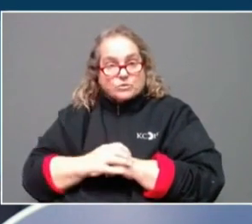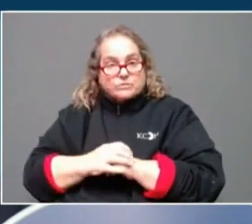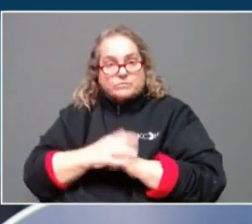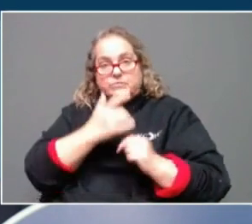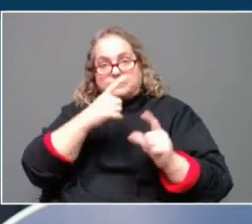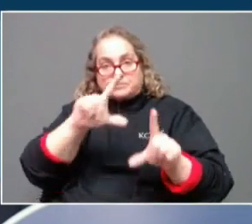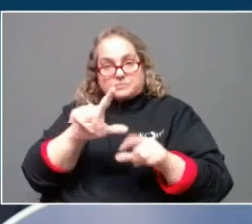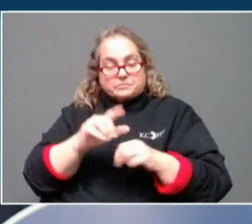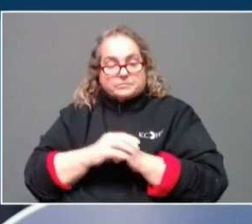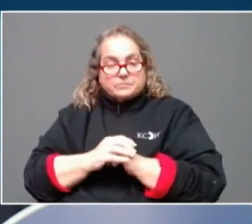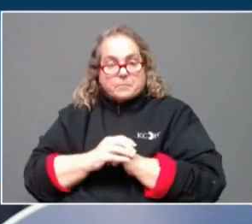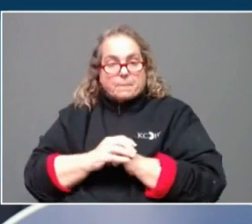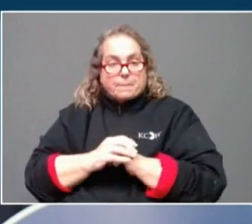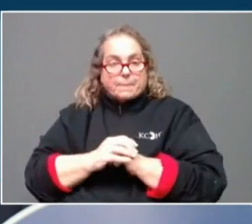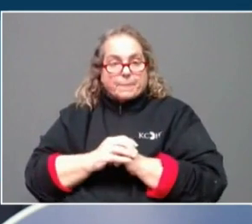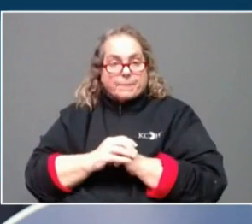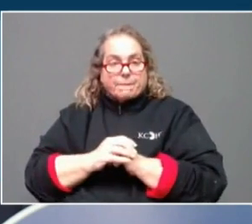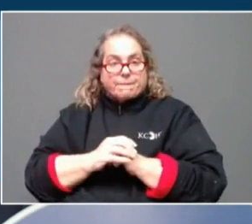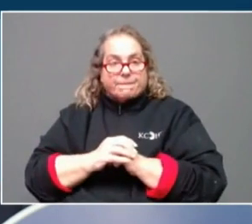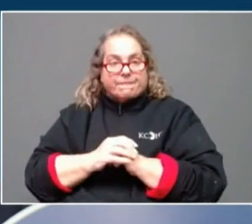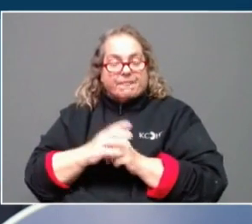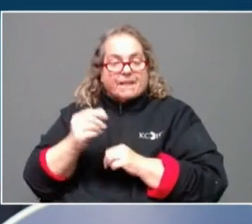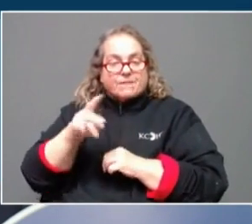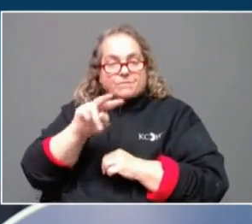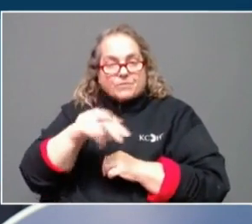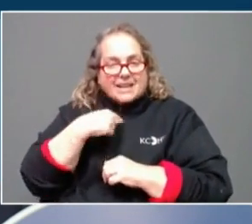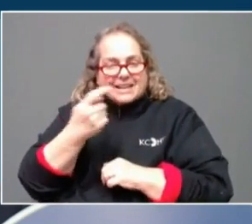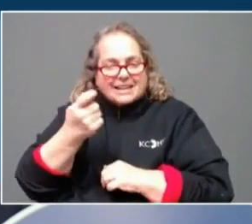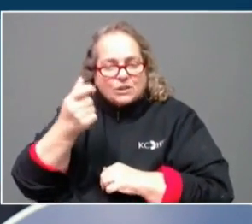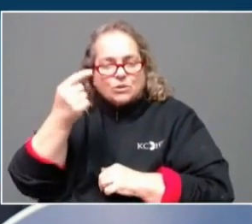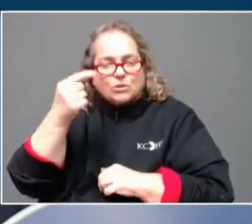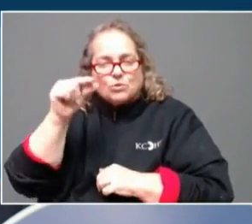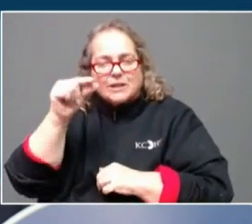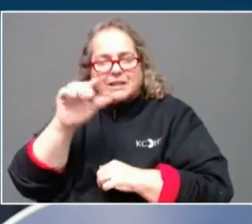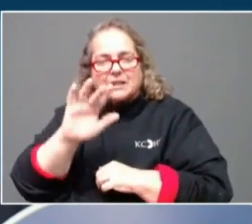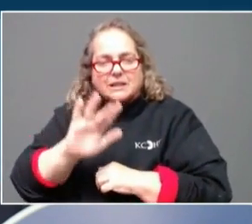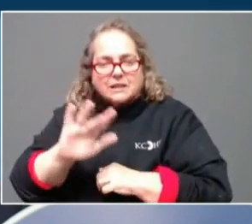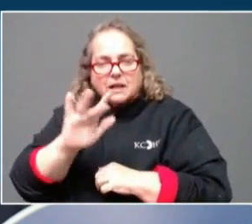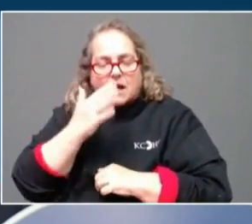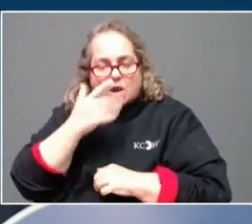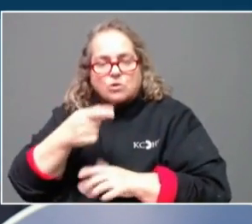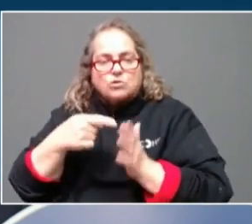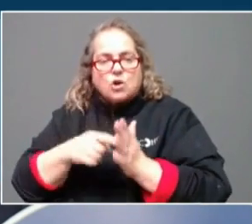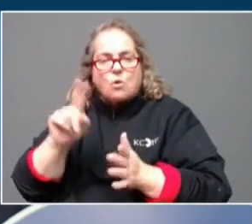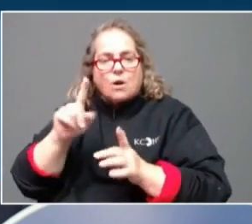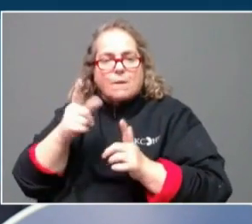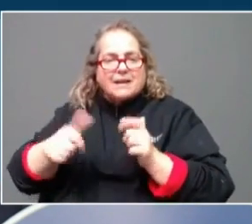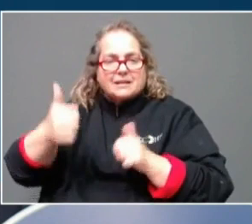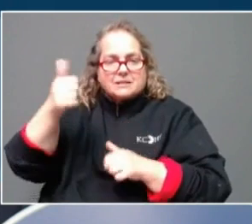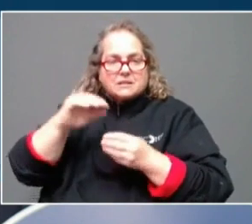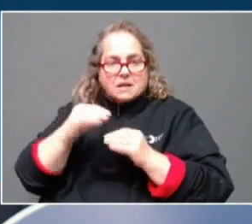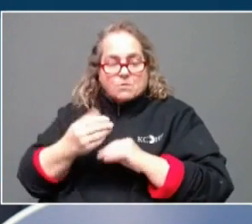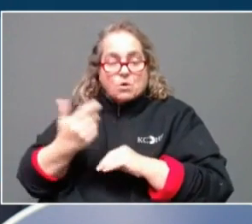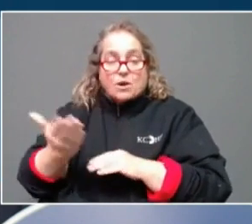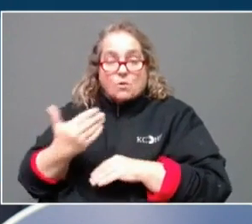here and I put the faint green there to try to show where there where the better the biggest numbers are here. We have more work to do for Children